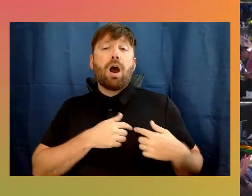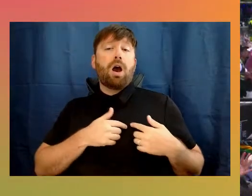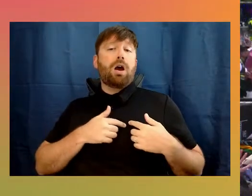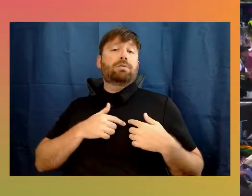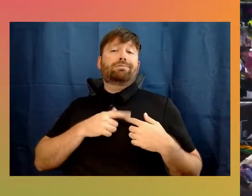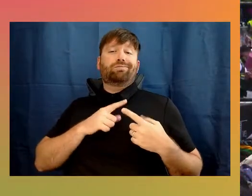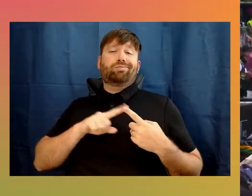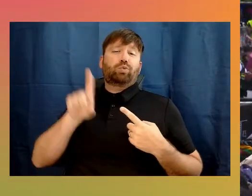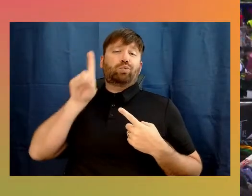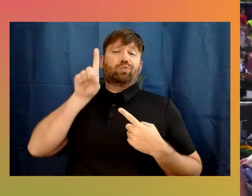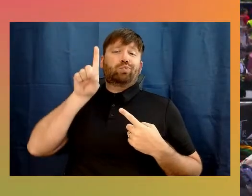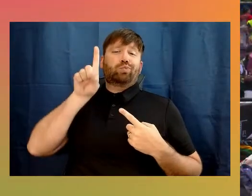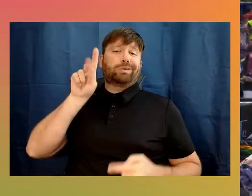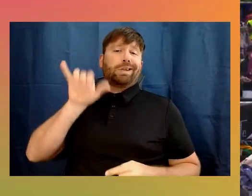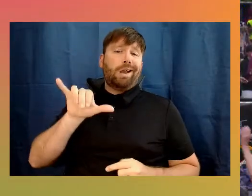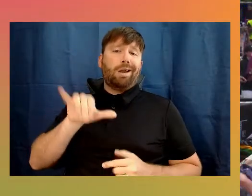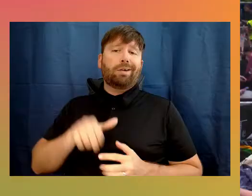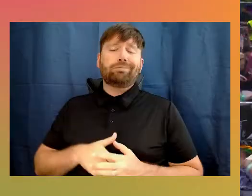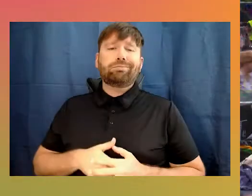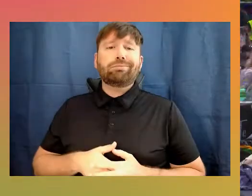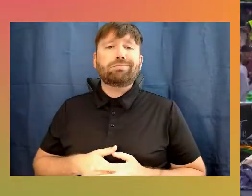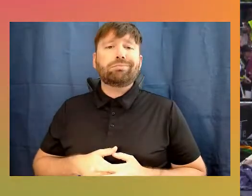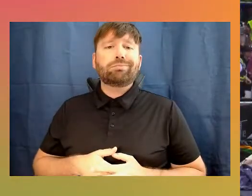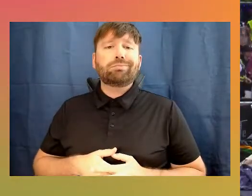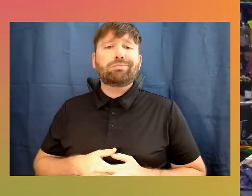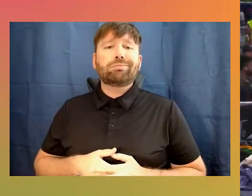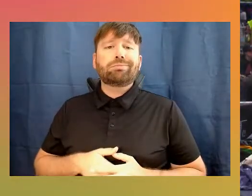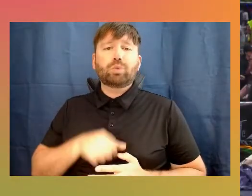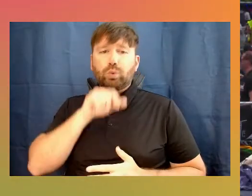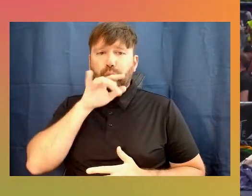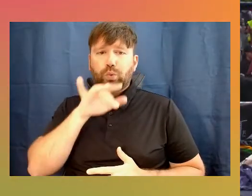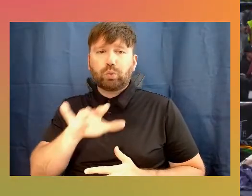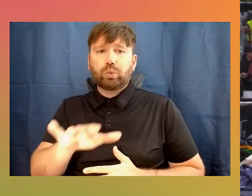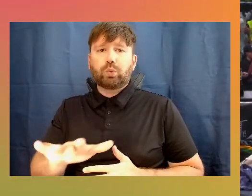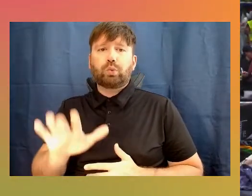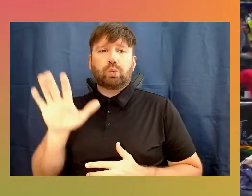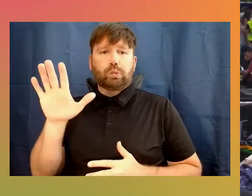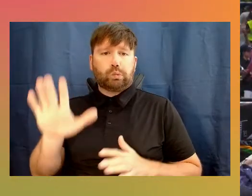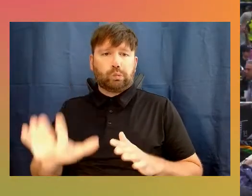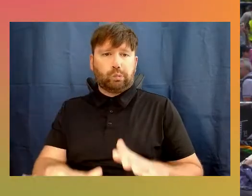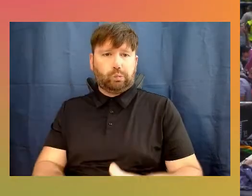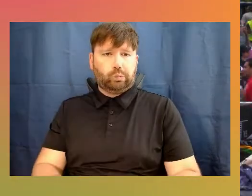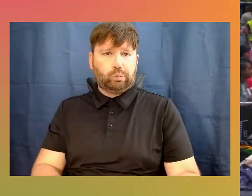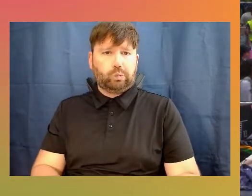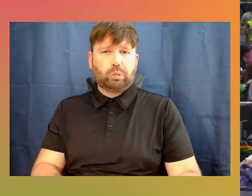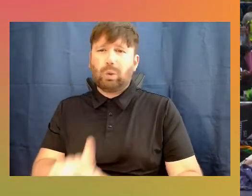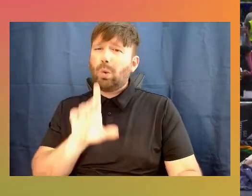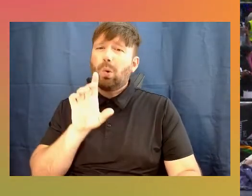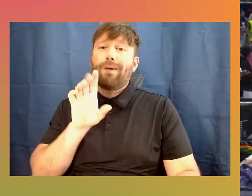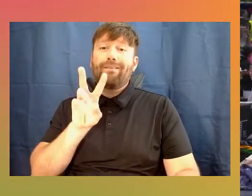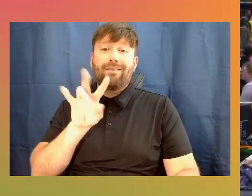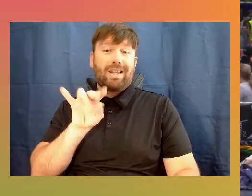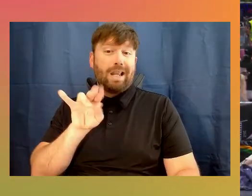ONE MORE BREATH. SPIRAL THE HEART OPEN. AIM THAT TOWARDS THE SKY.